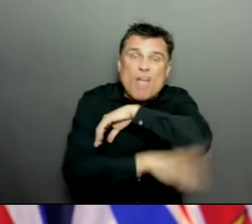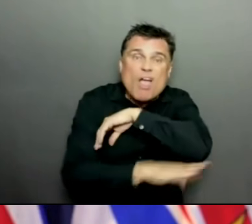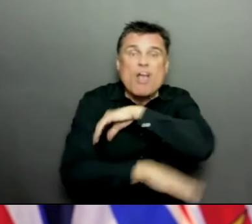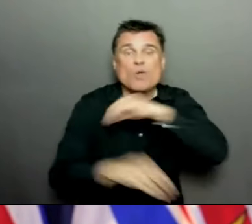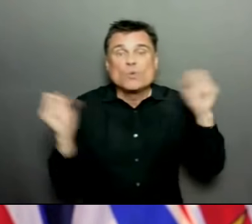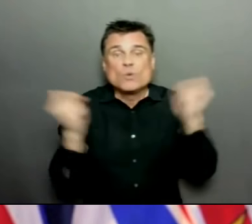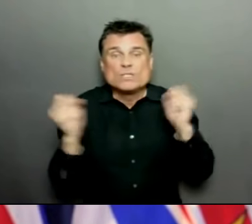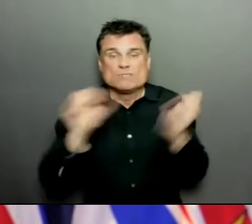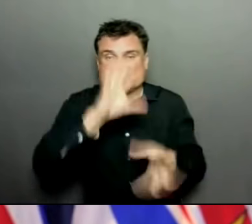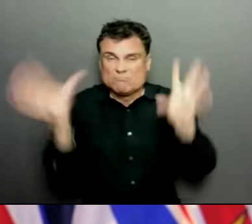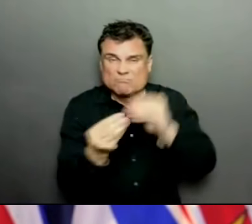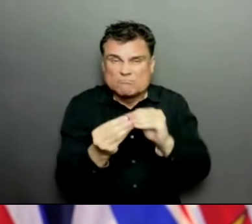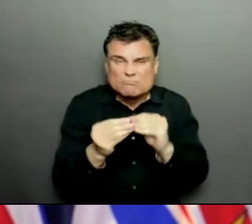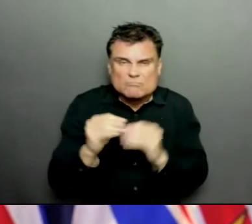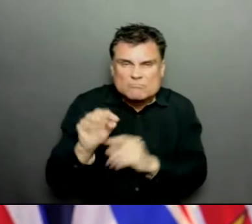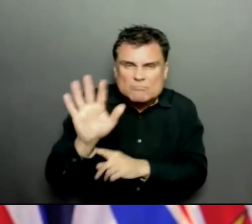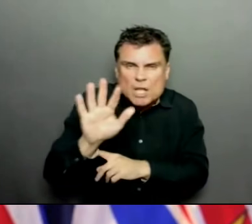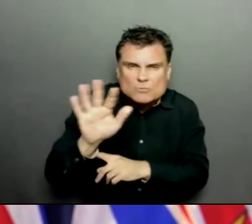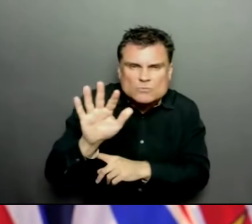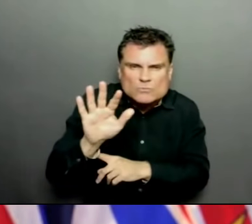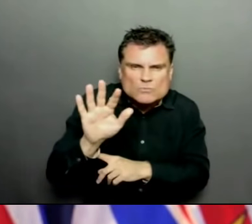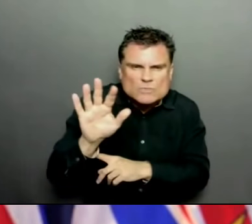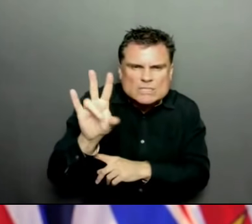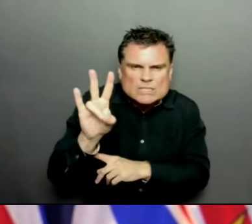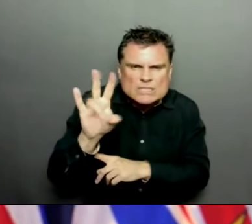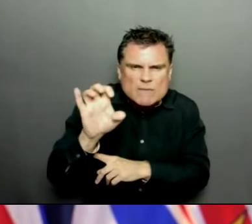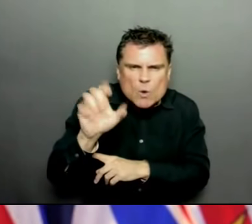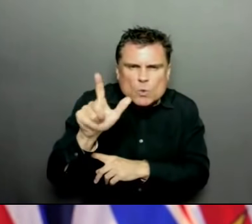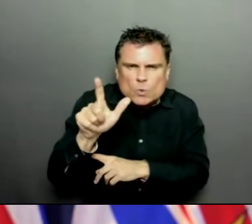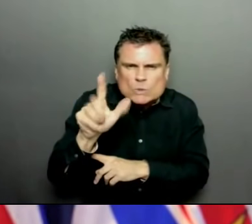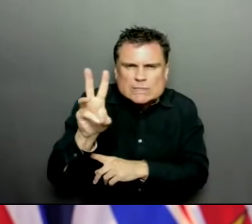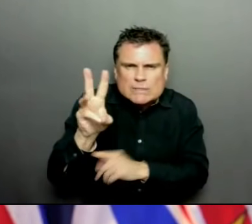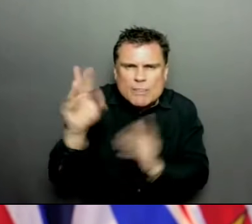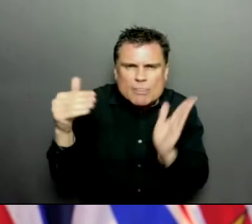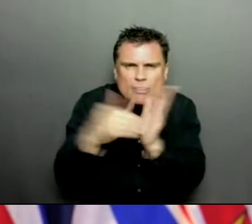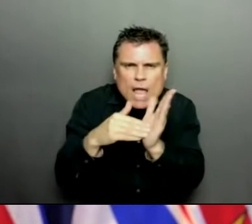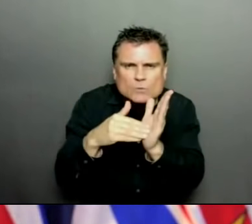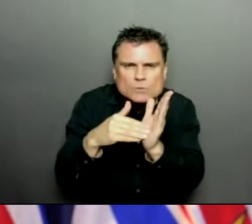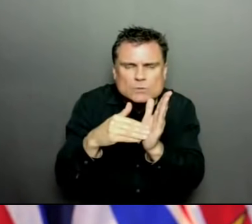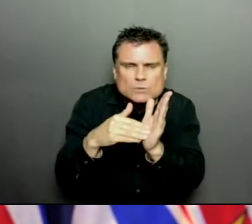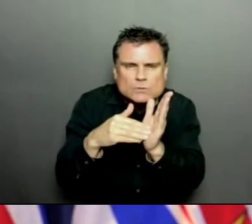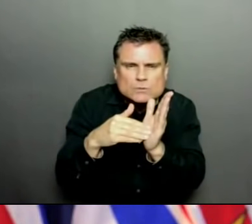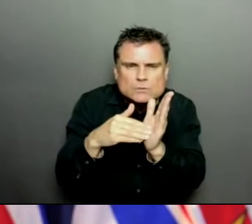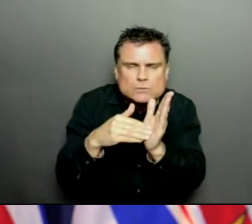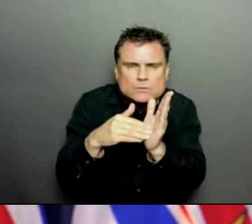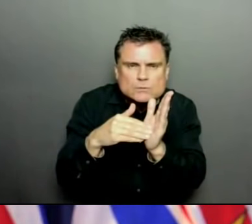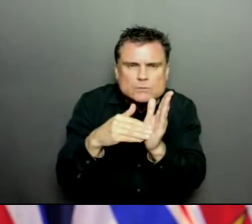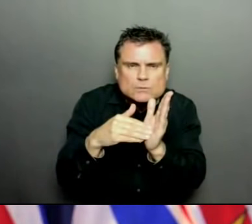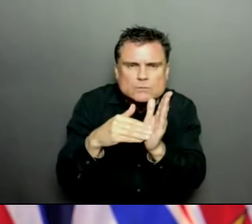influenza vaccine effort last year, pharmacist administered 724,256 doses to date this year, and we are just partway through the